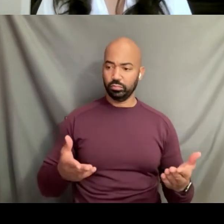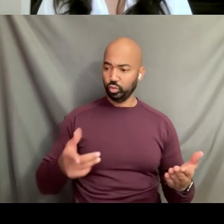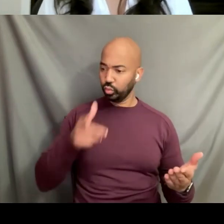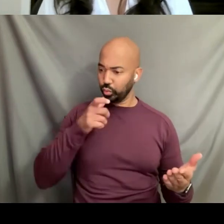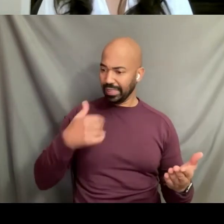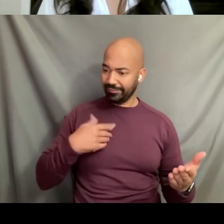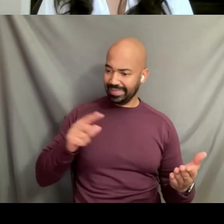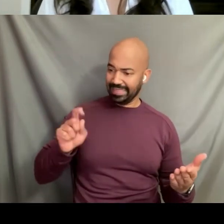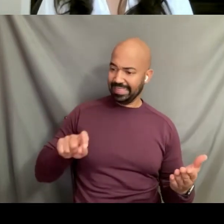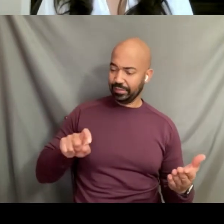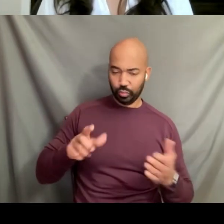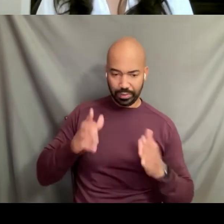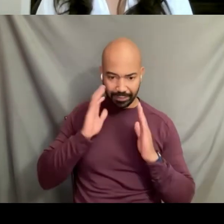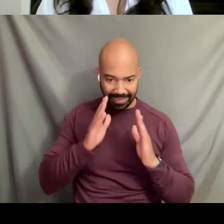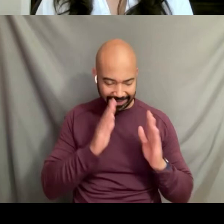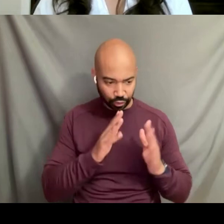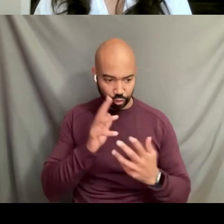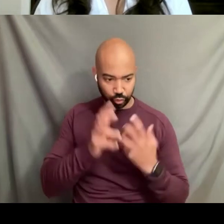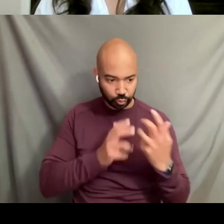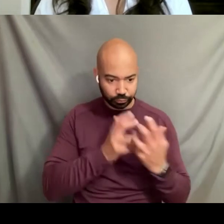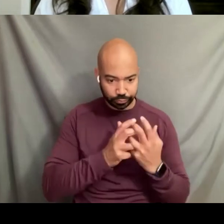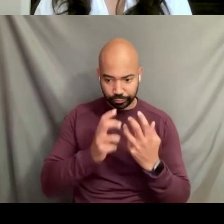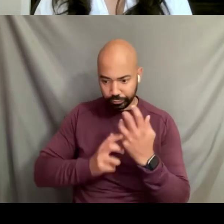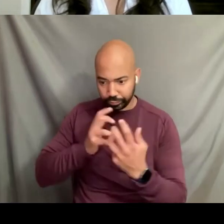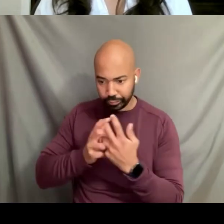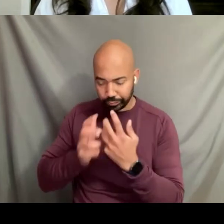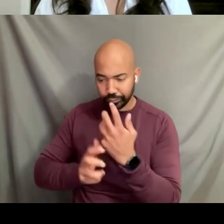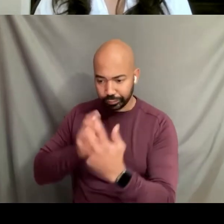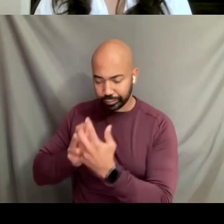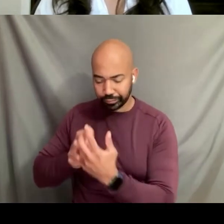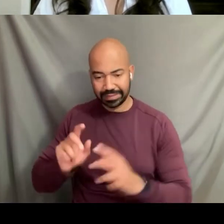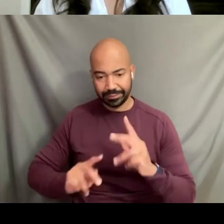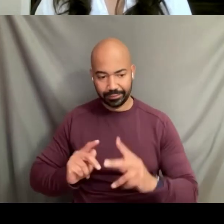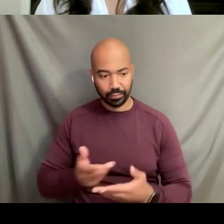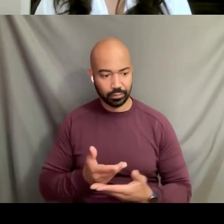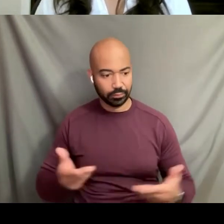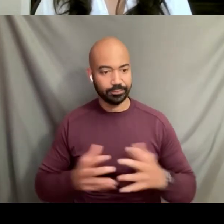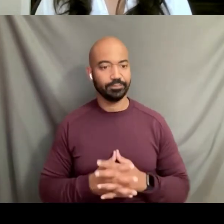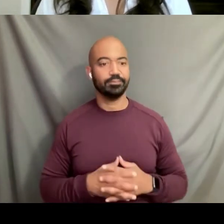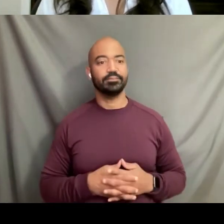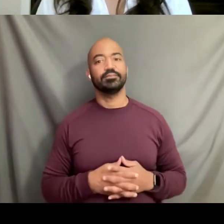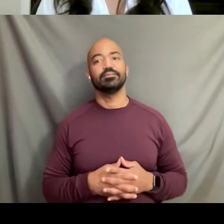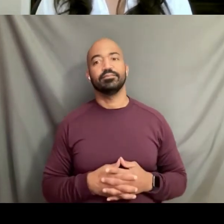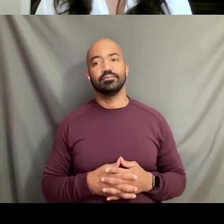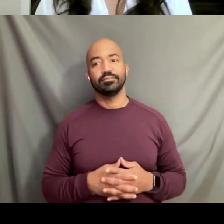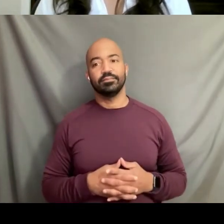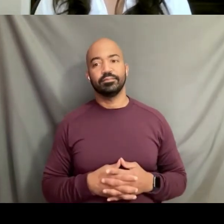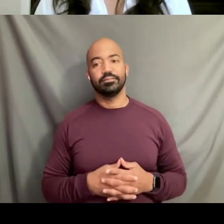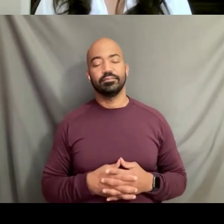and we actually know that the purpose of orientation is not just